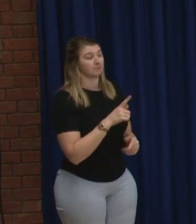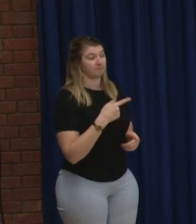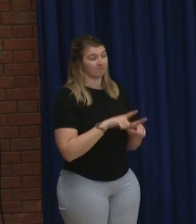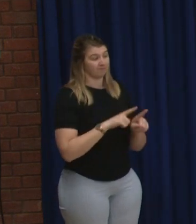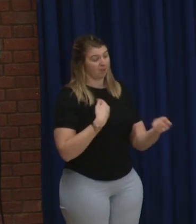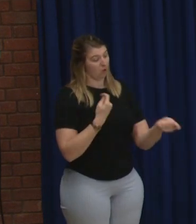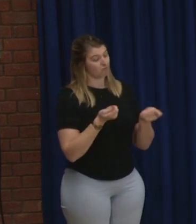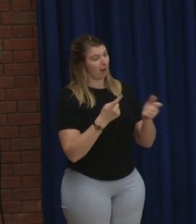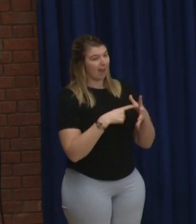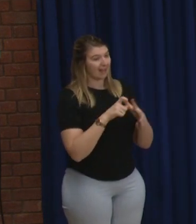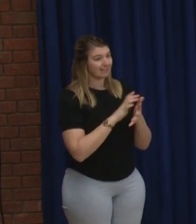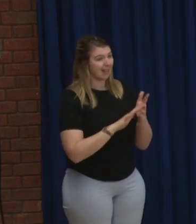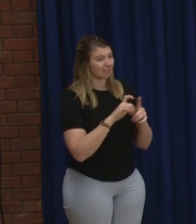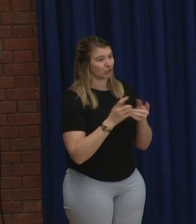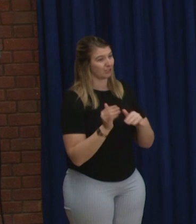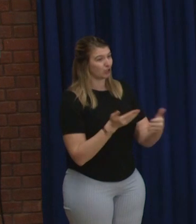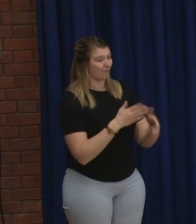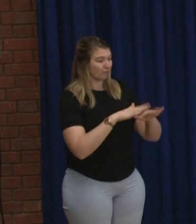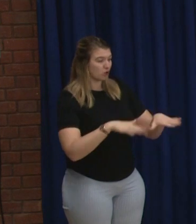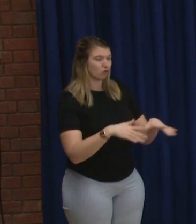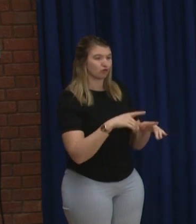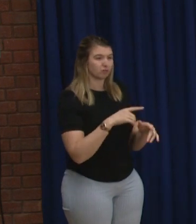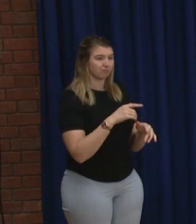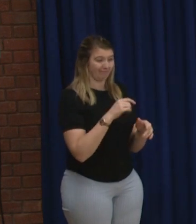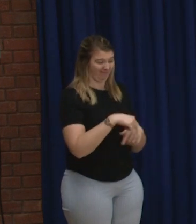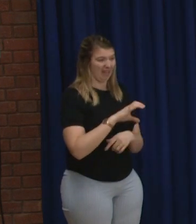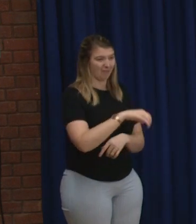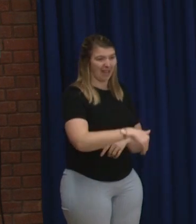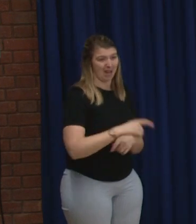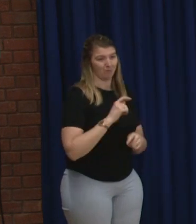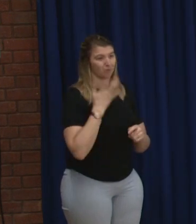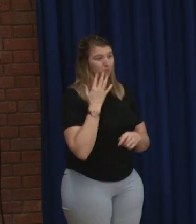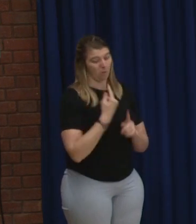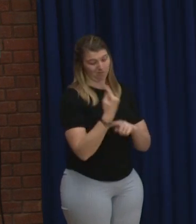Adolescent ADHD service in Cambridge for a couple of years, when I became a consultant. Back then I